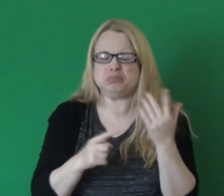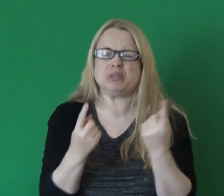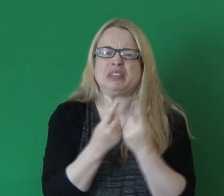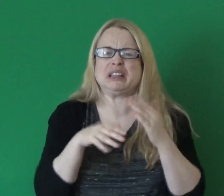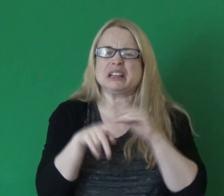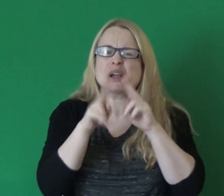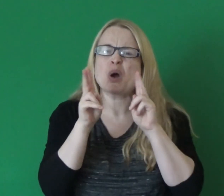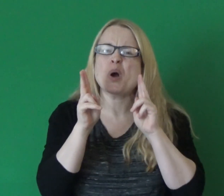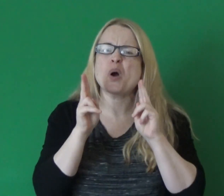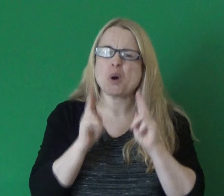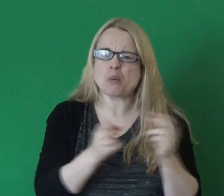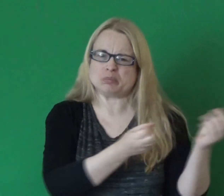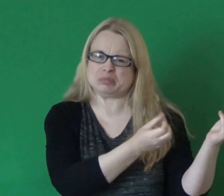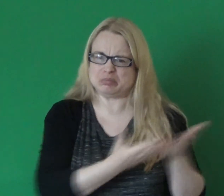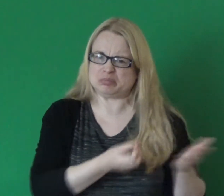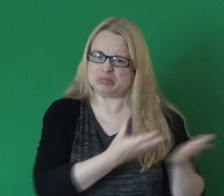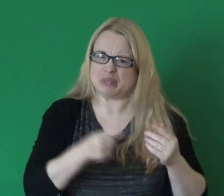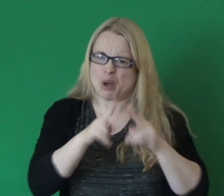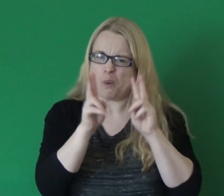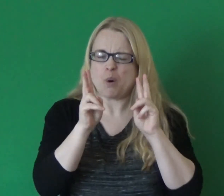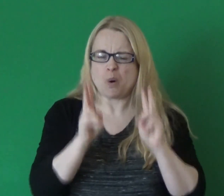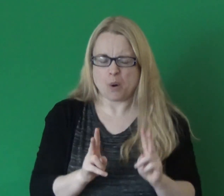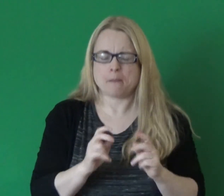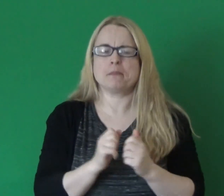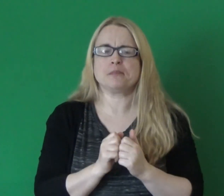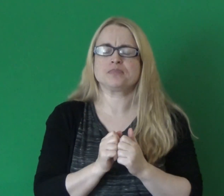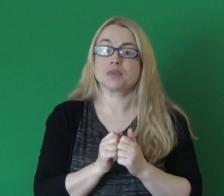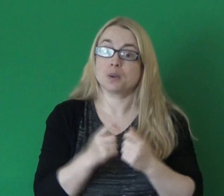that are supplied to and used in our homes.